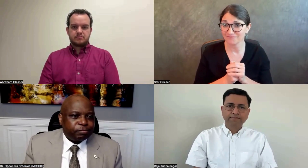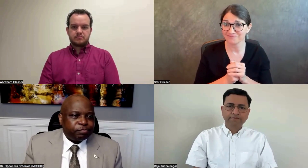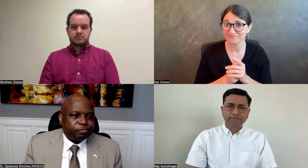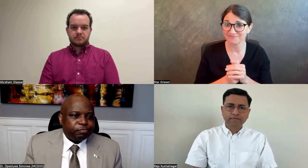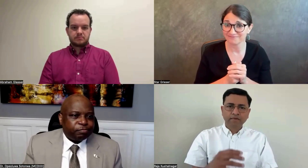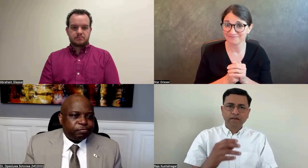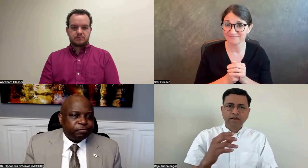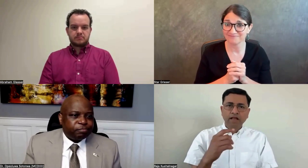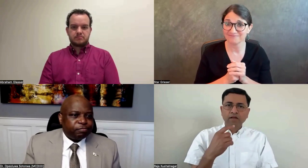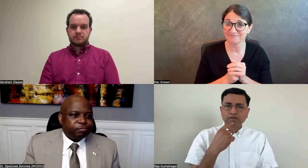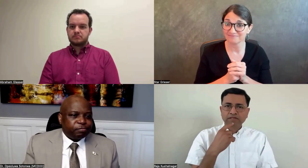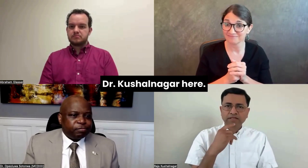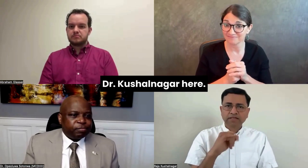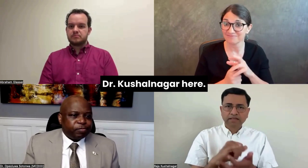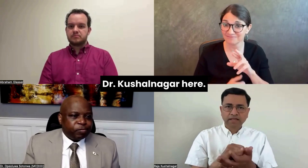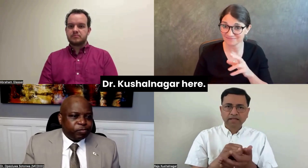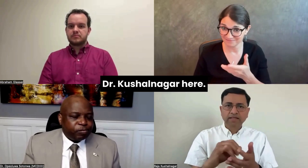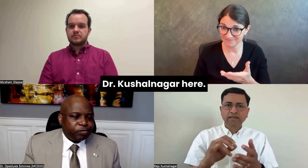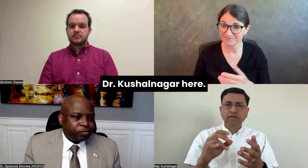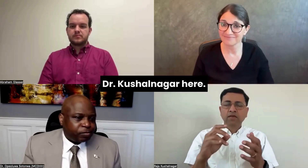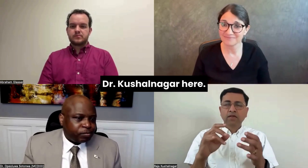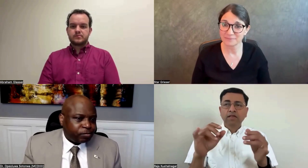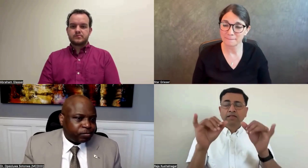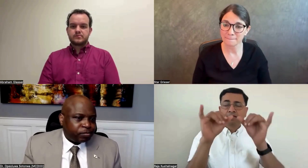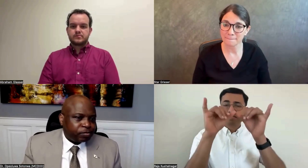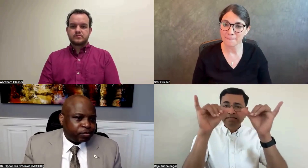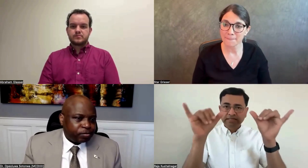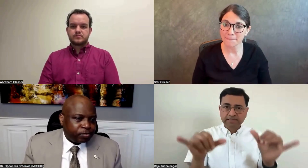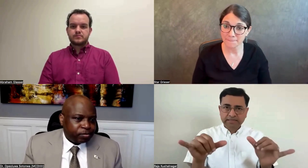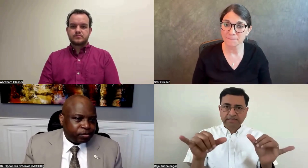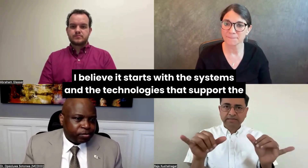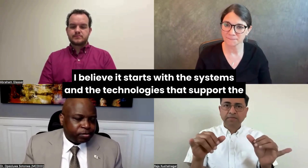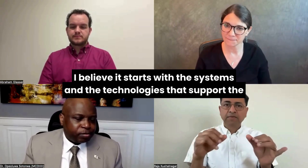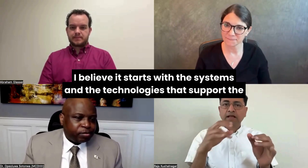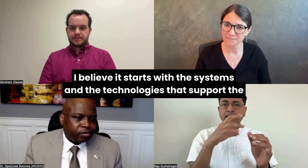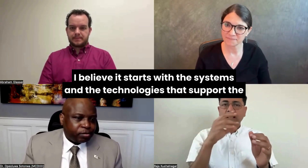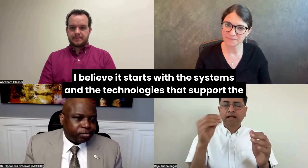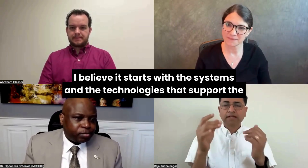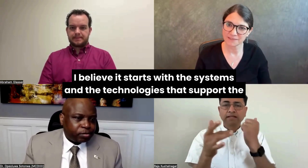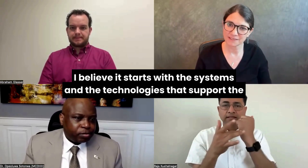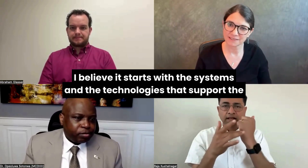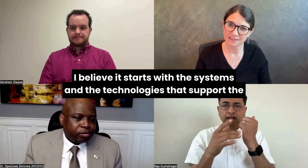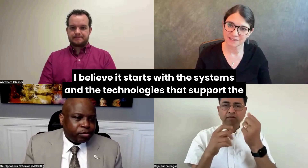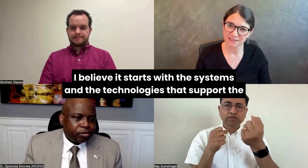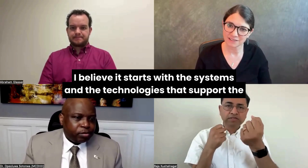Dr. Kushalnagar here. I believe it starts with the systems and the technologies that support the